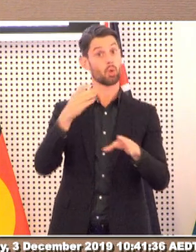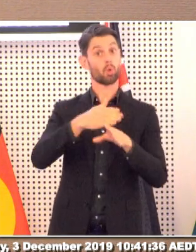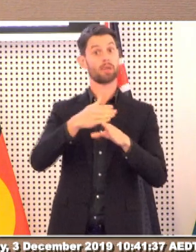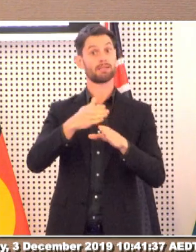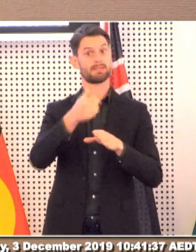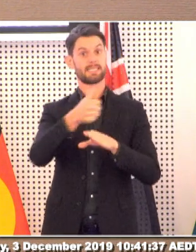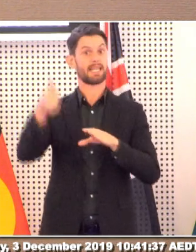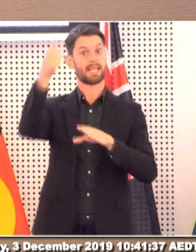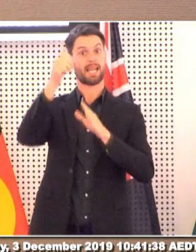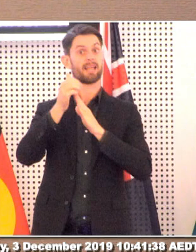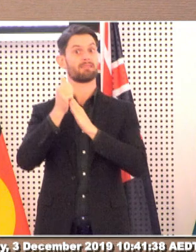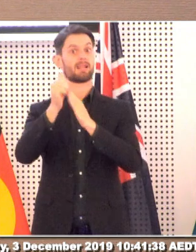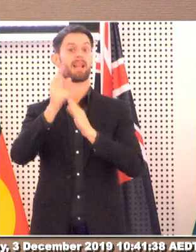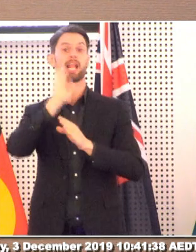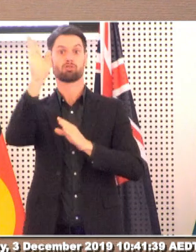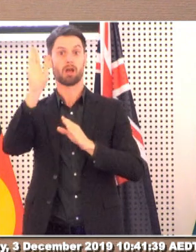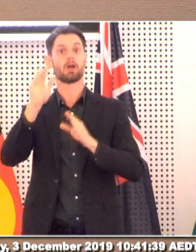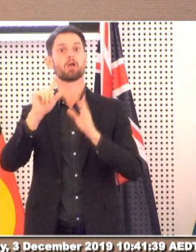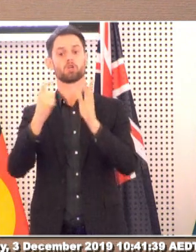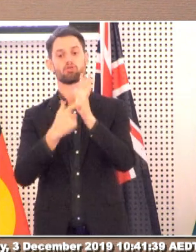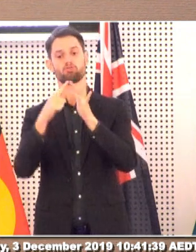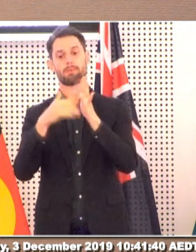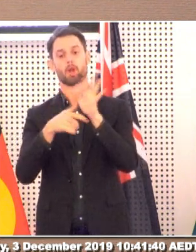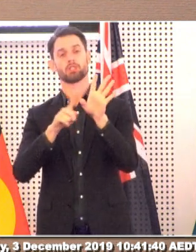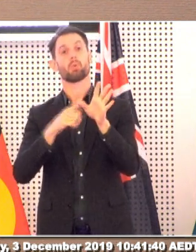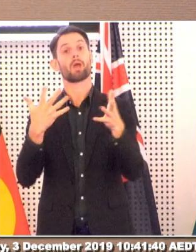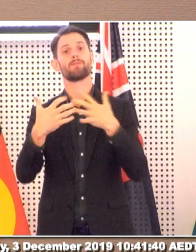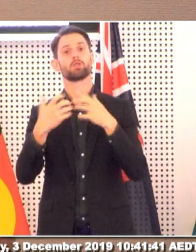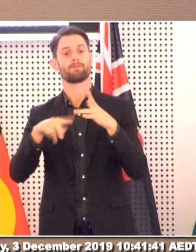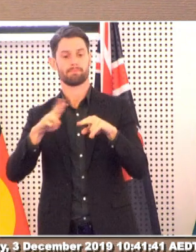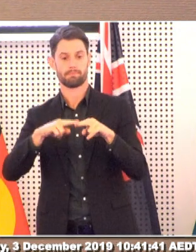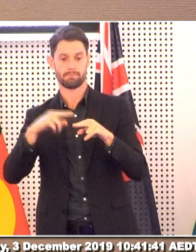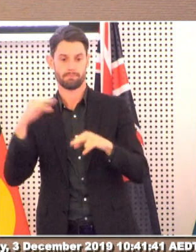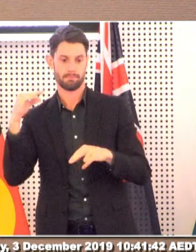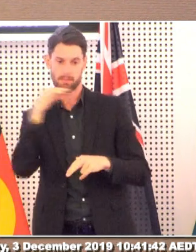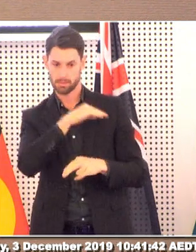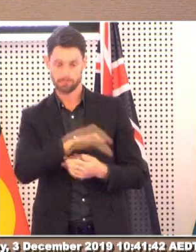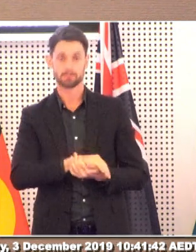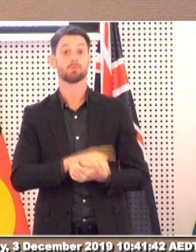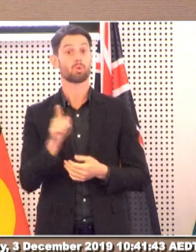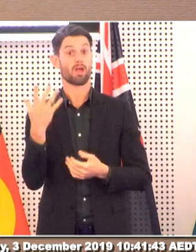at the University of Melbourne. That is correct. You’ve prepared a statement for the Royal Commission dated 26